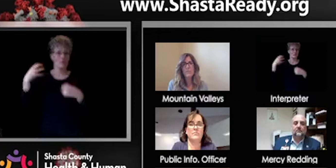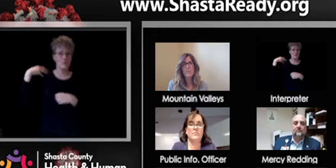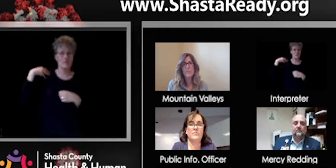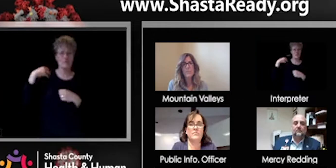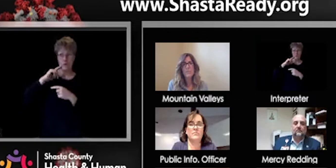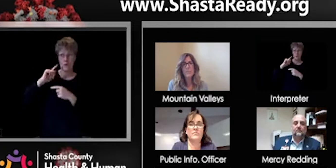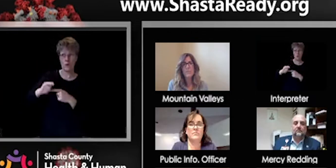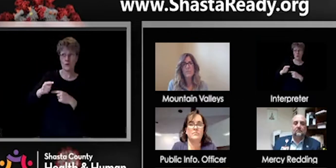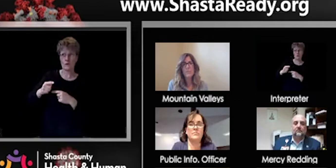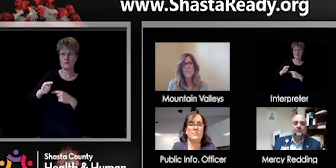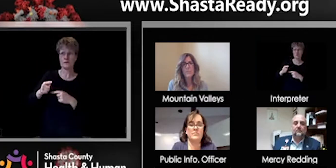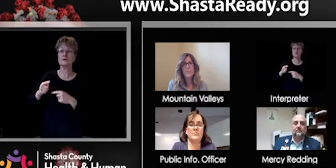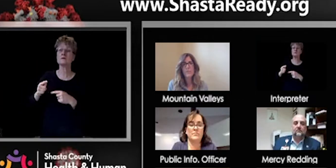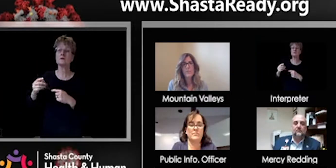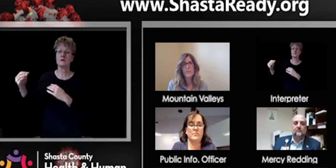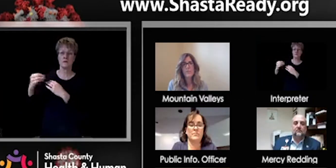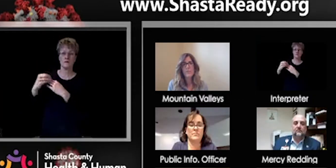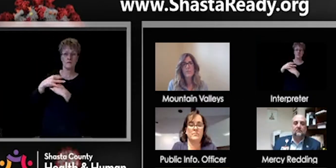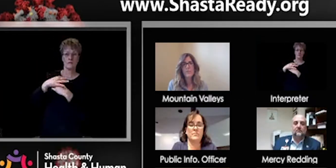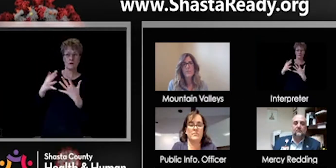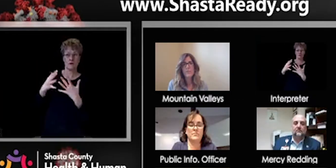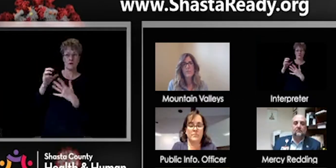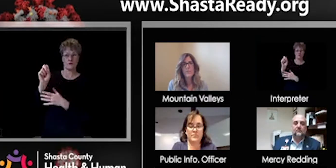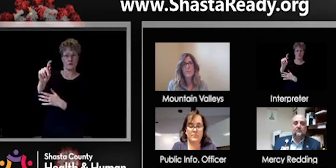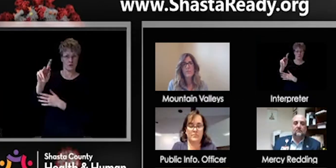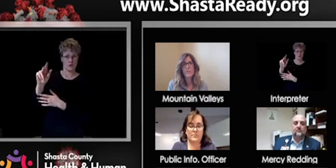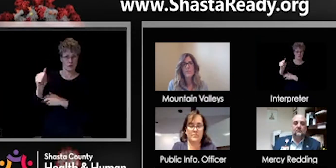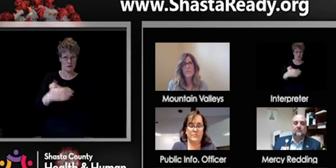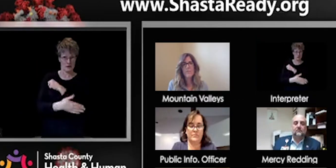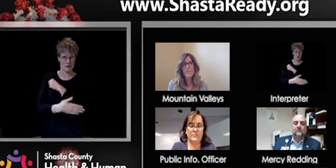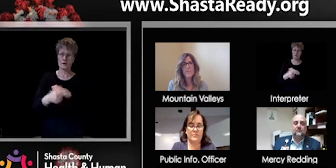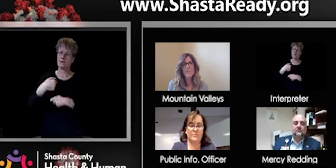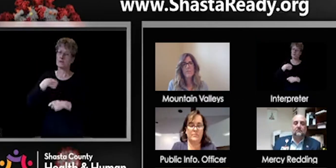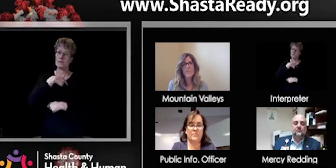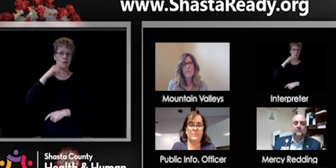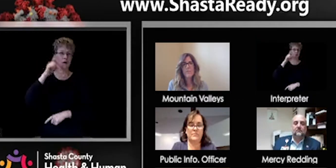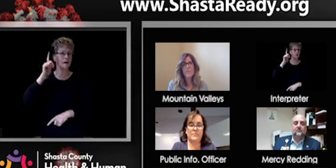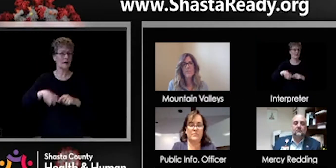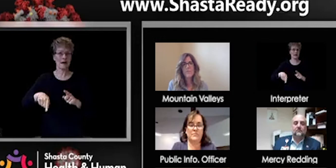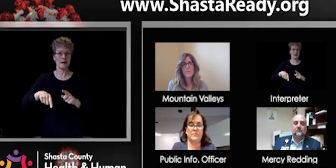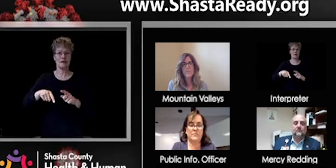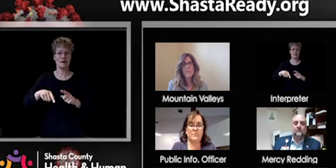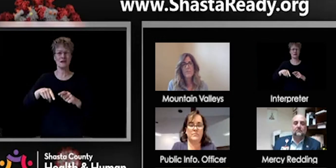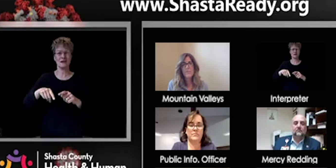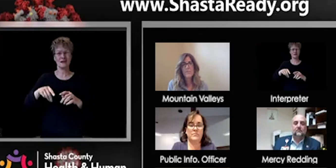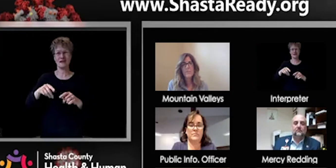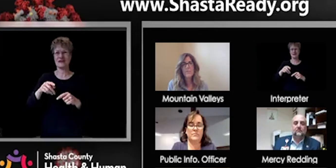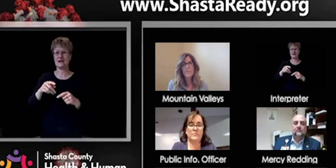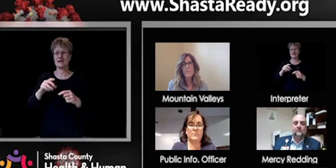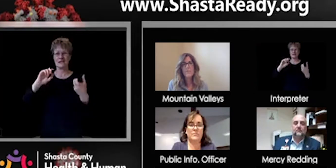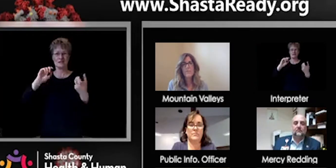less than the State Health Officer has mandated, so we can’t change anything until that order